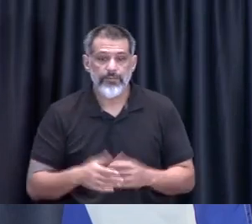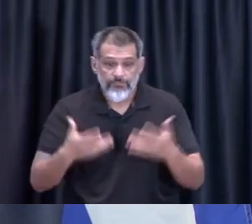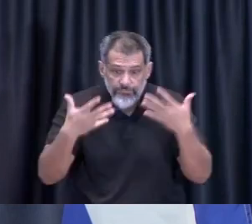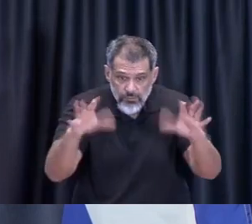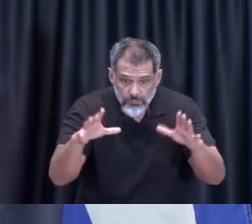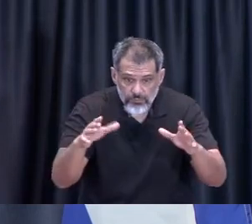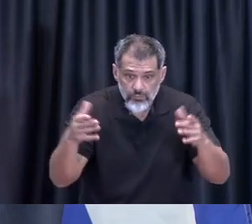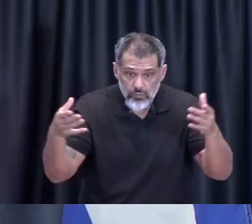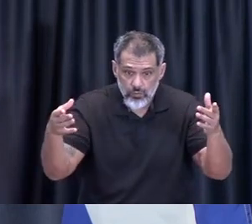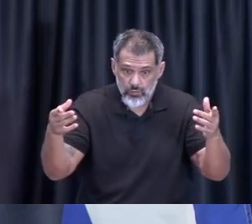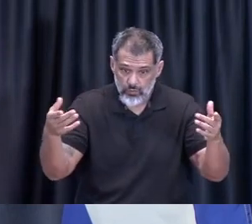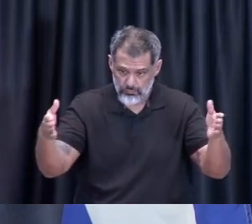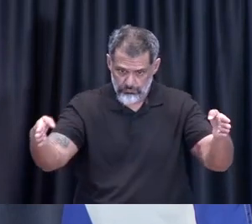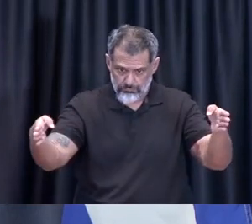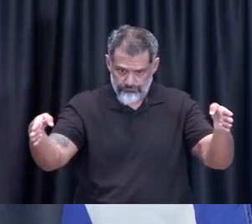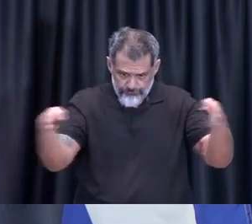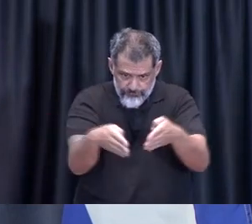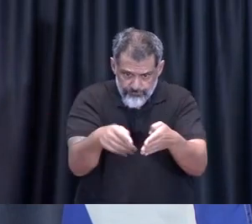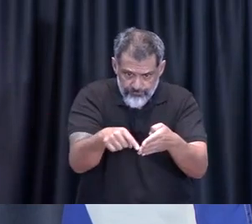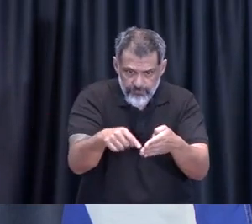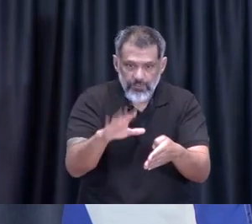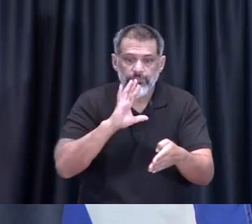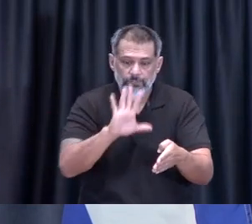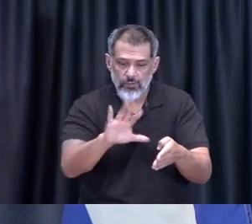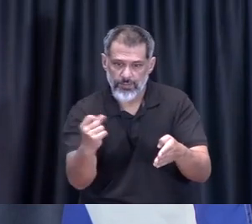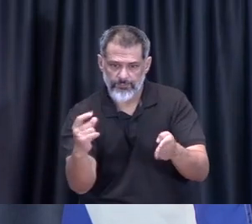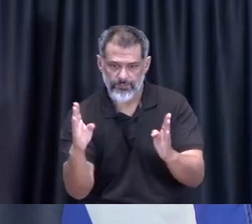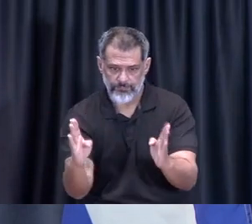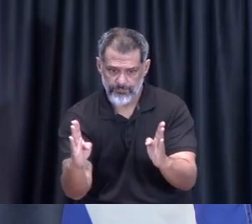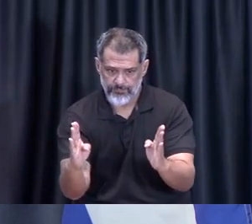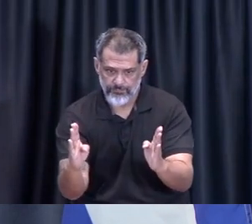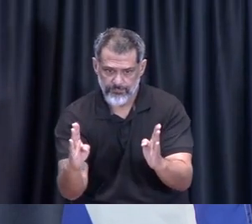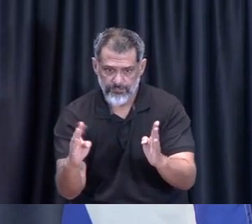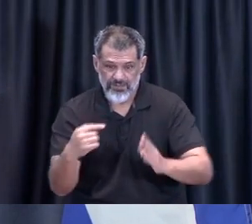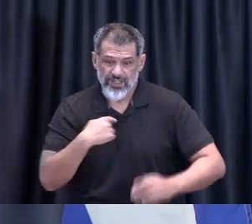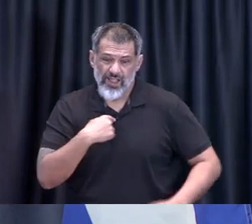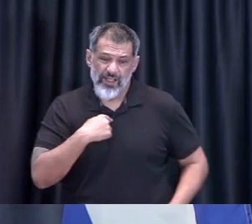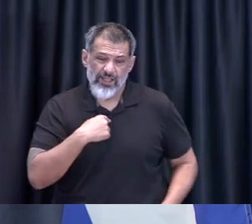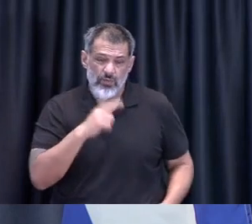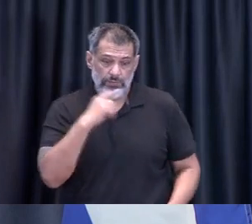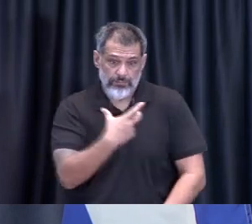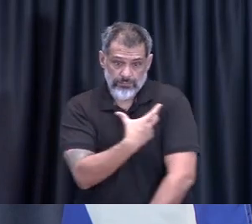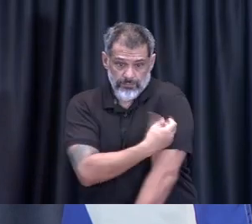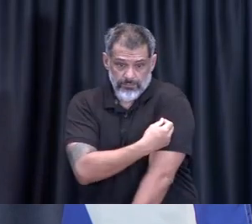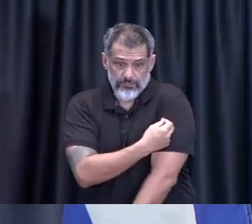of the five to 11 campaign. So when I look overall at our vaccination efforts here in Toronto,